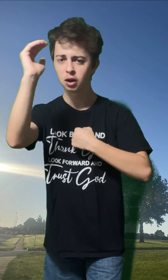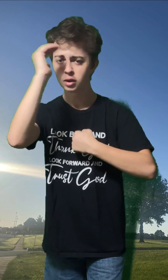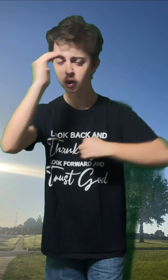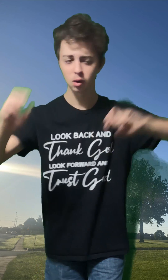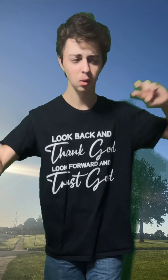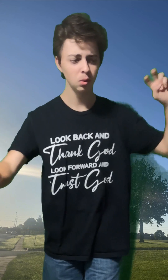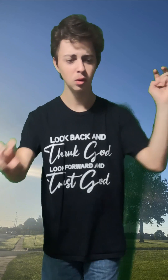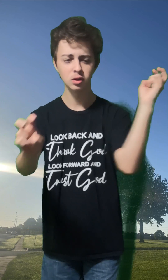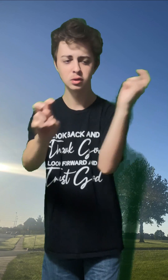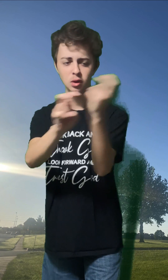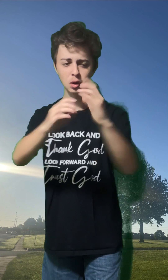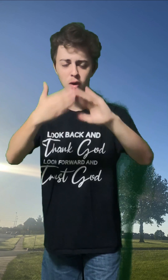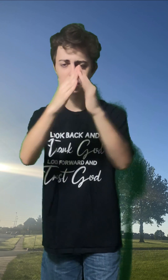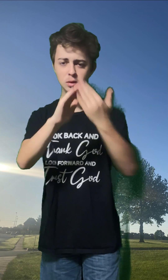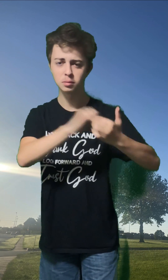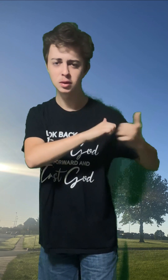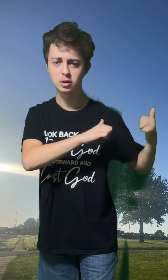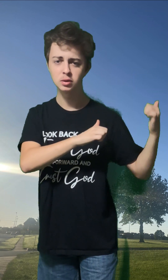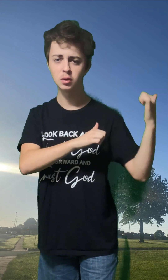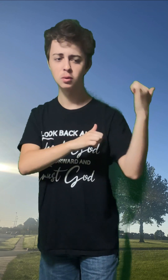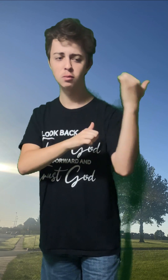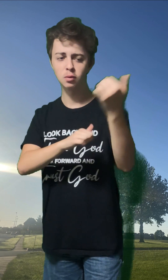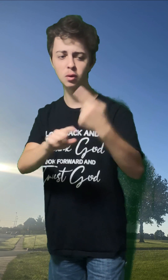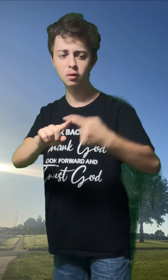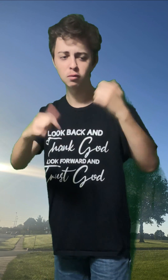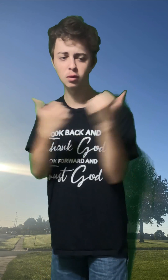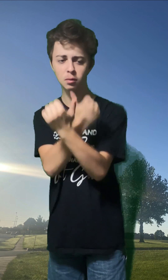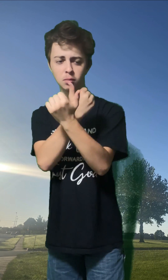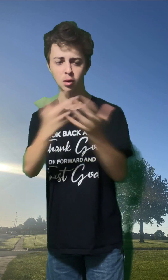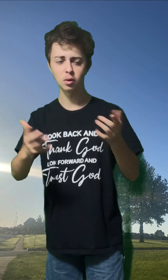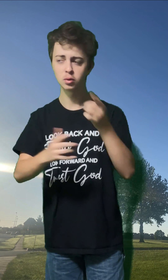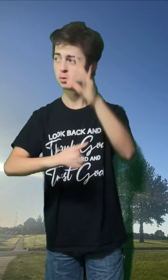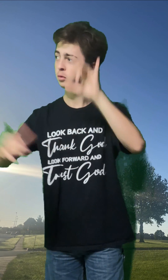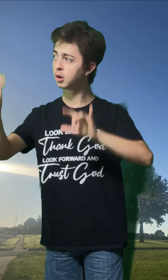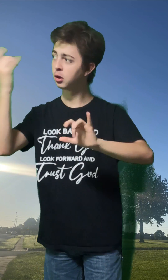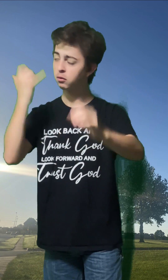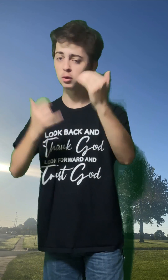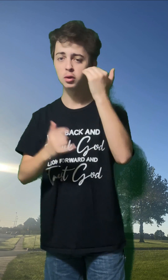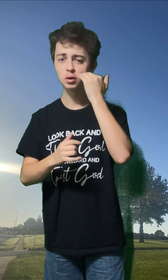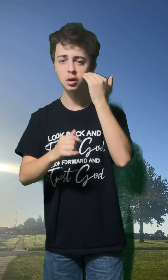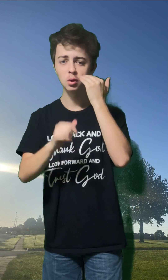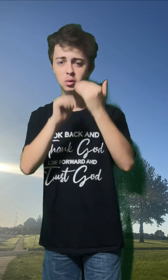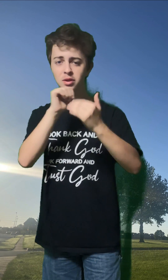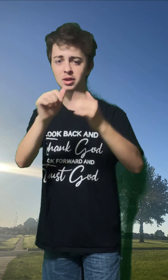I know it's hard to be so far From all you've ever known